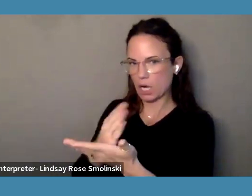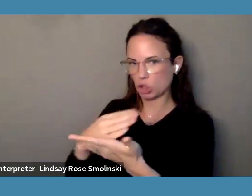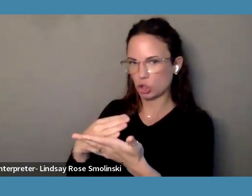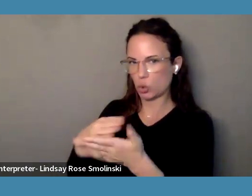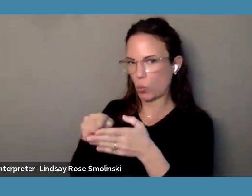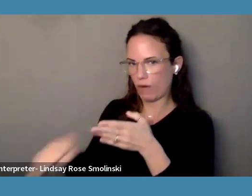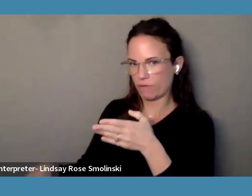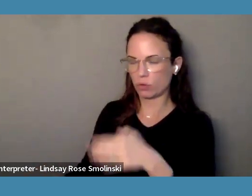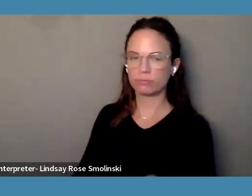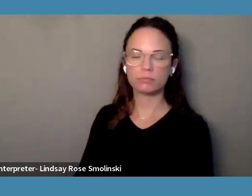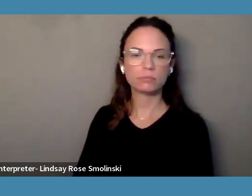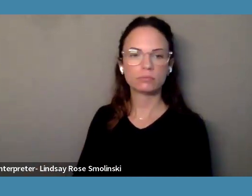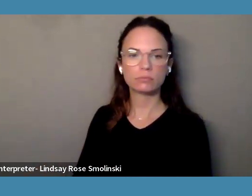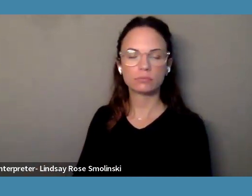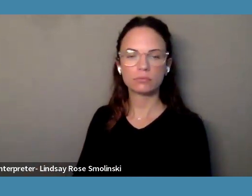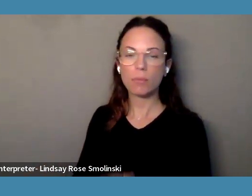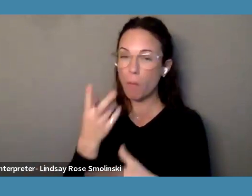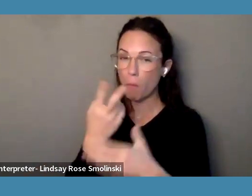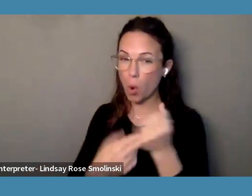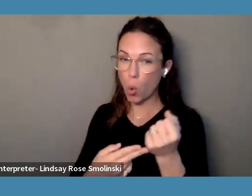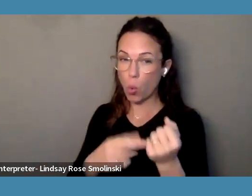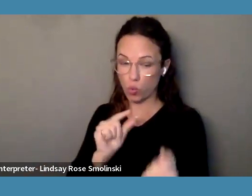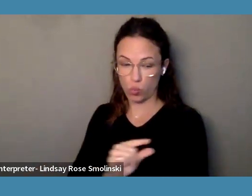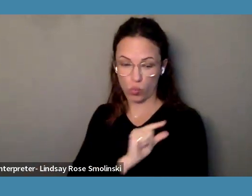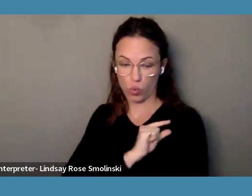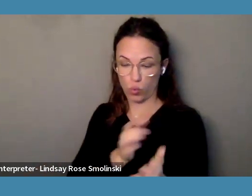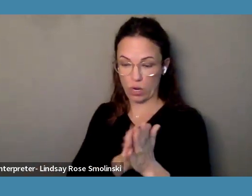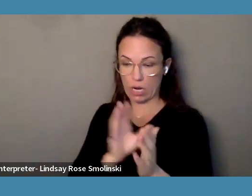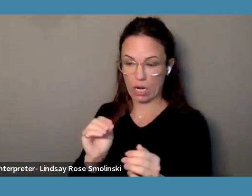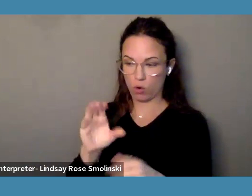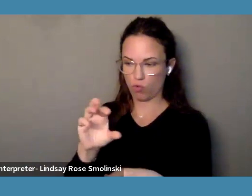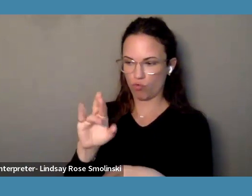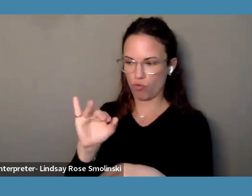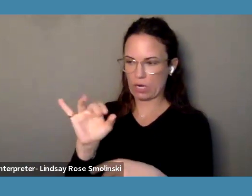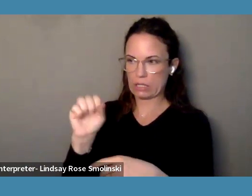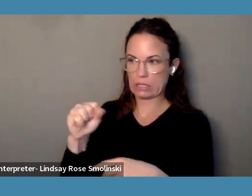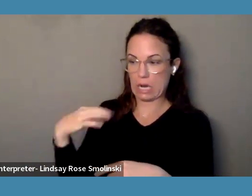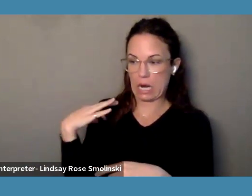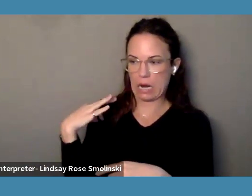Both of those, both the eligibility request and crisis application process through APD,